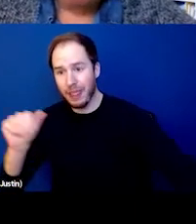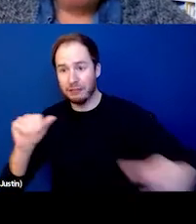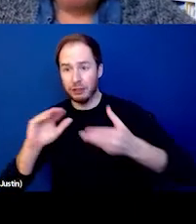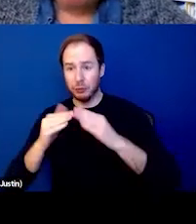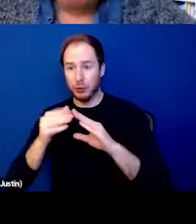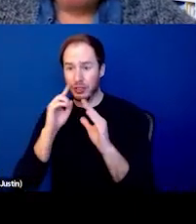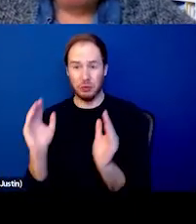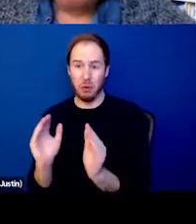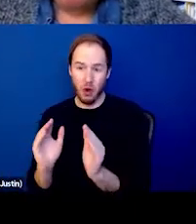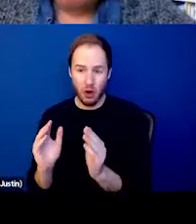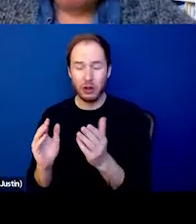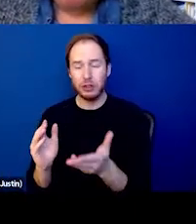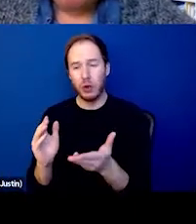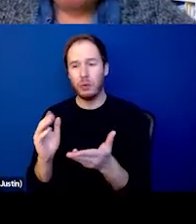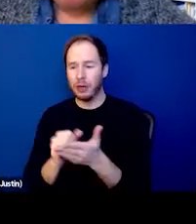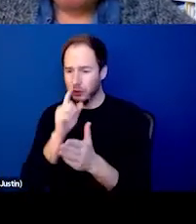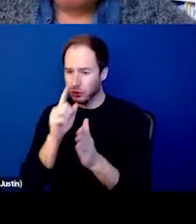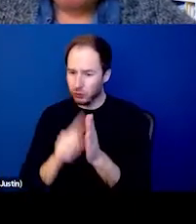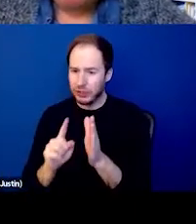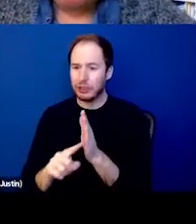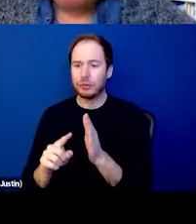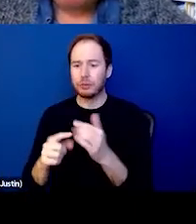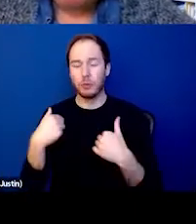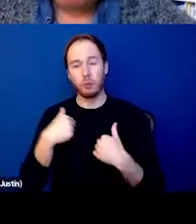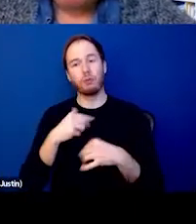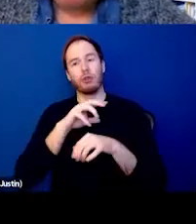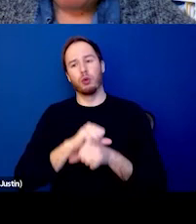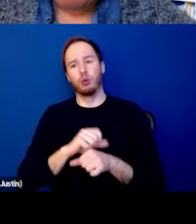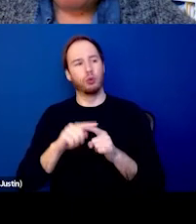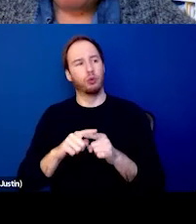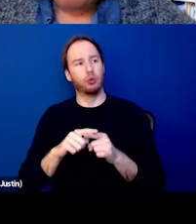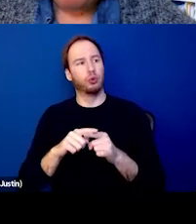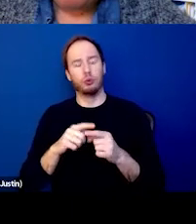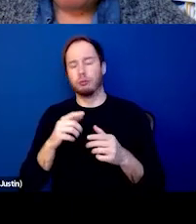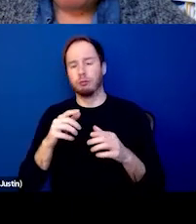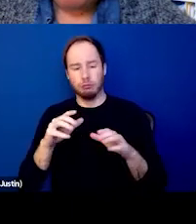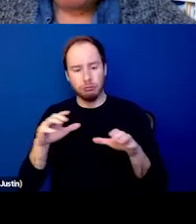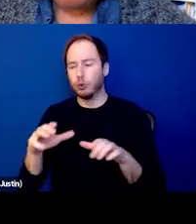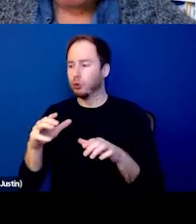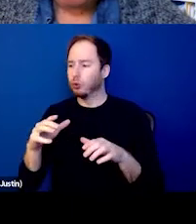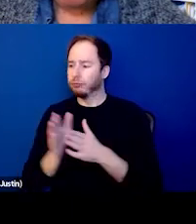And so I think we're all used to that, like Rose had mentioned, we're used to people asking us questions.